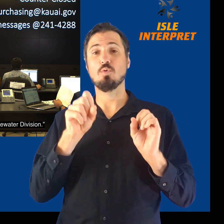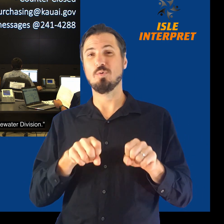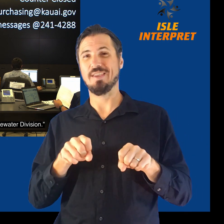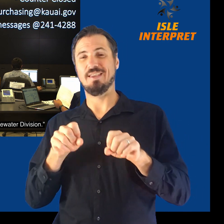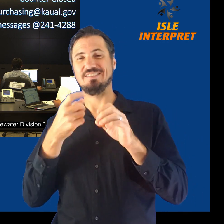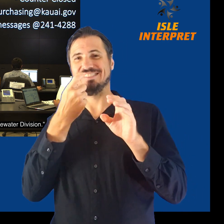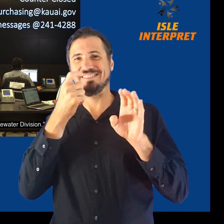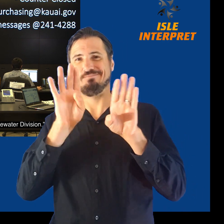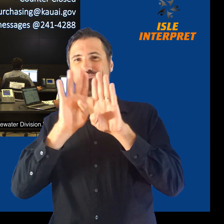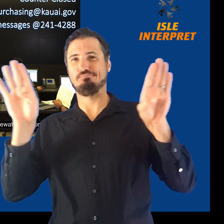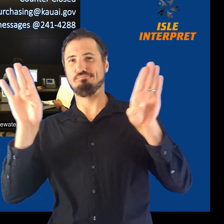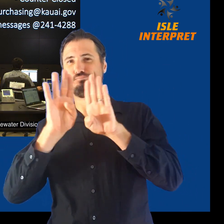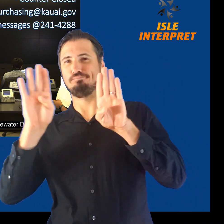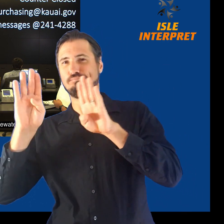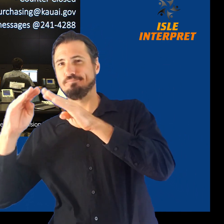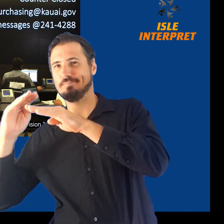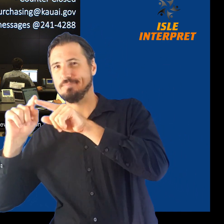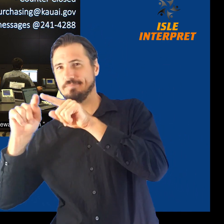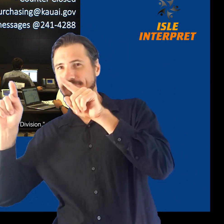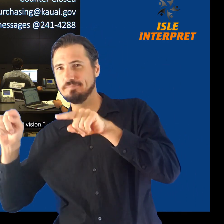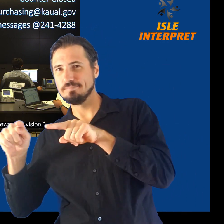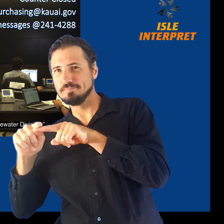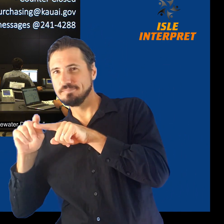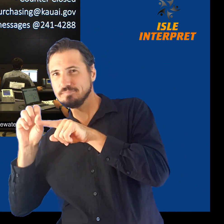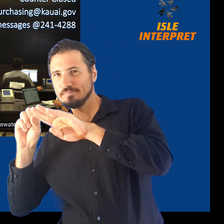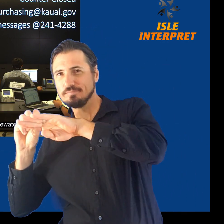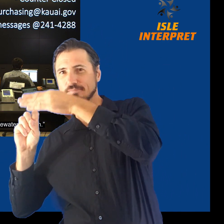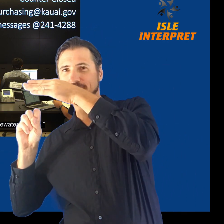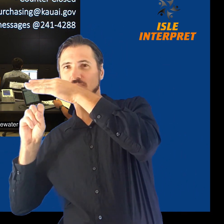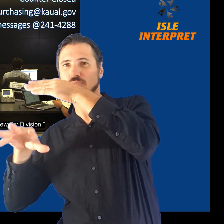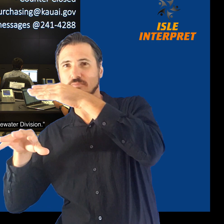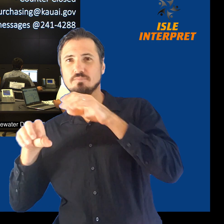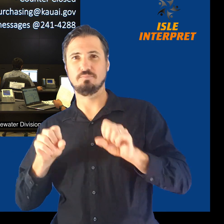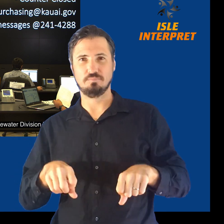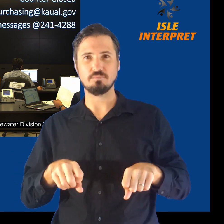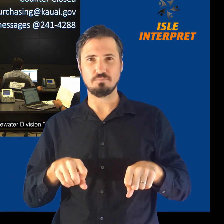Payments must be in a sealed envelope marked “Wastewater Division.”